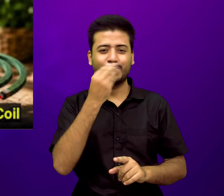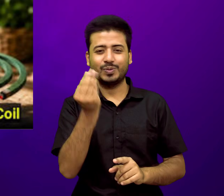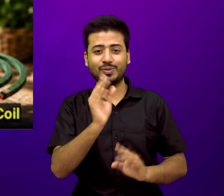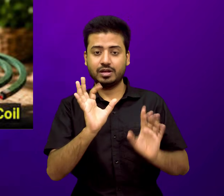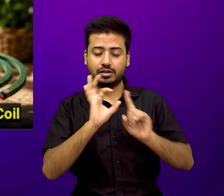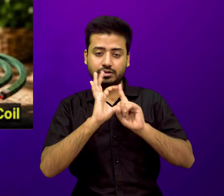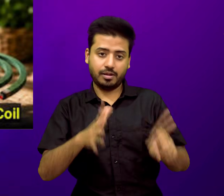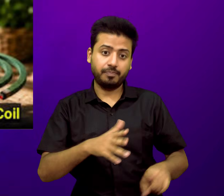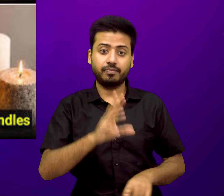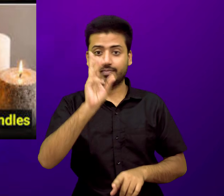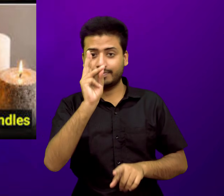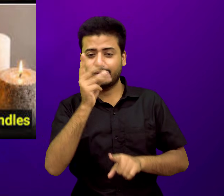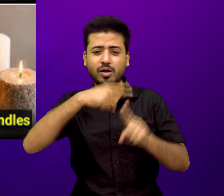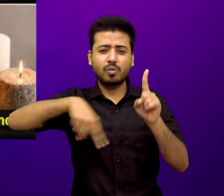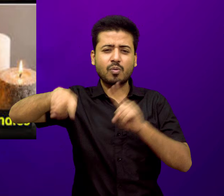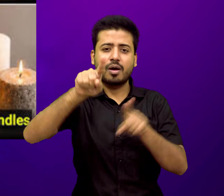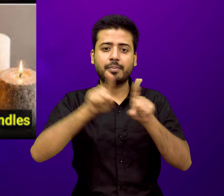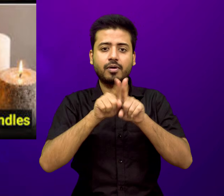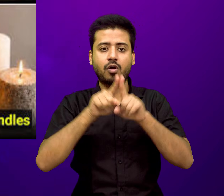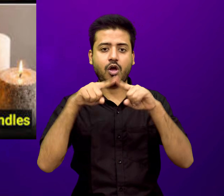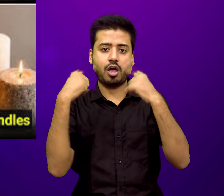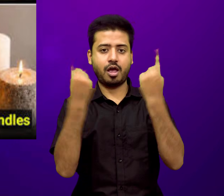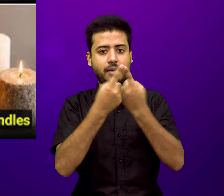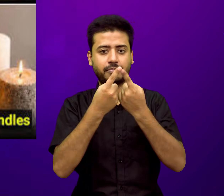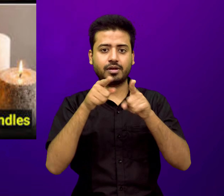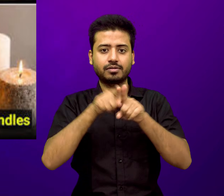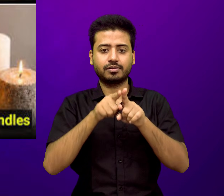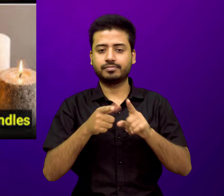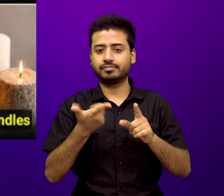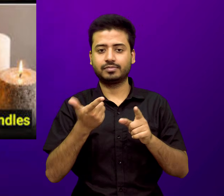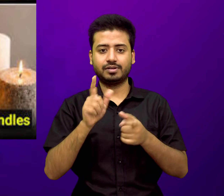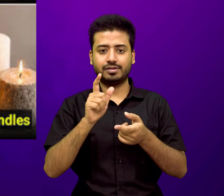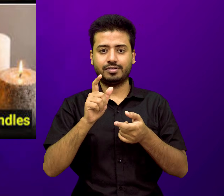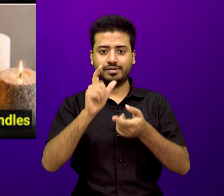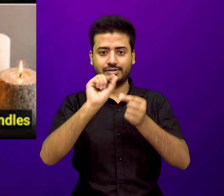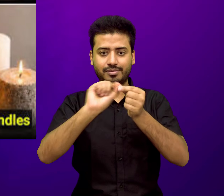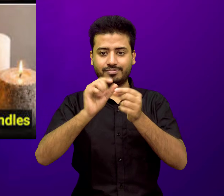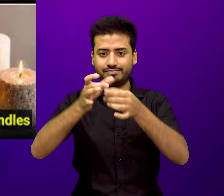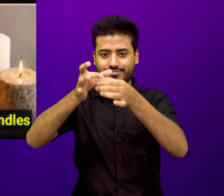up, place them in the corner of the room, and sleep soundly knowing the mosquitoes are kept at